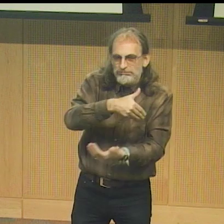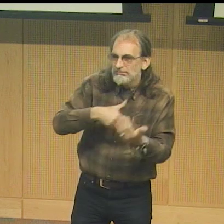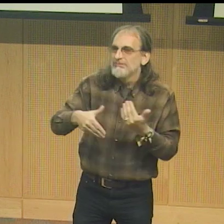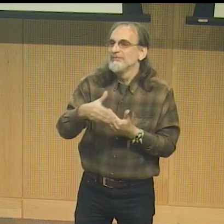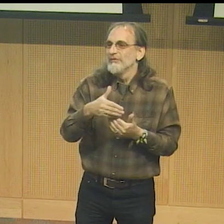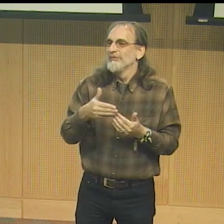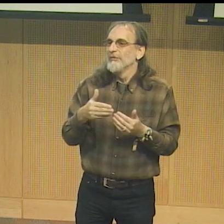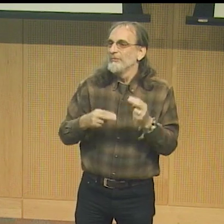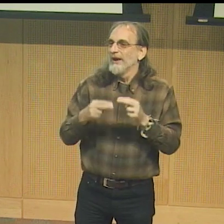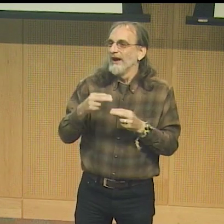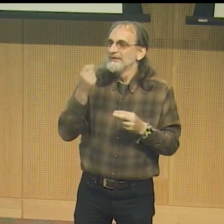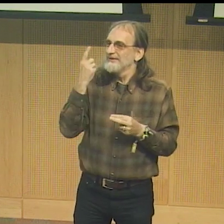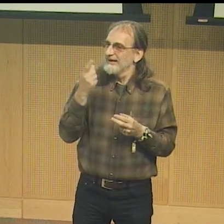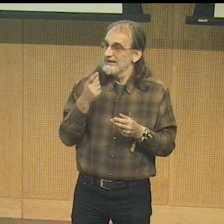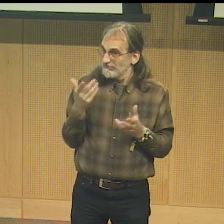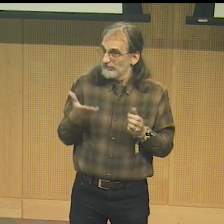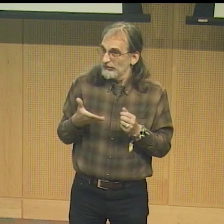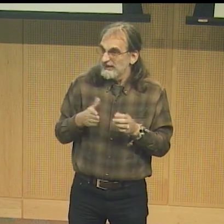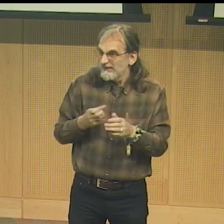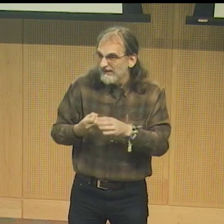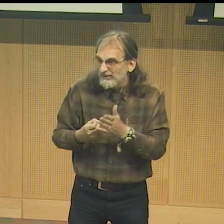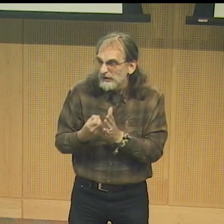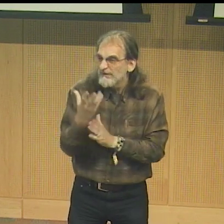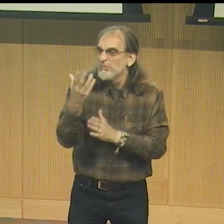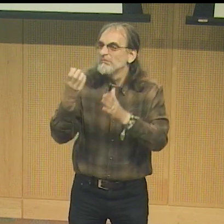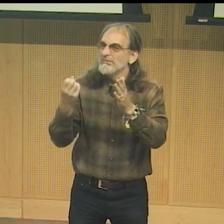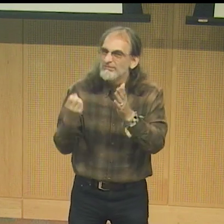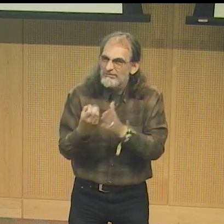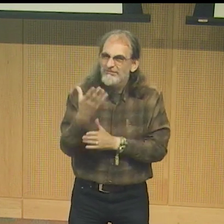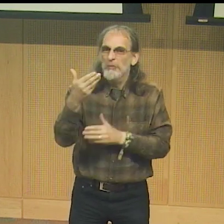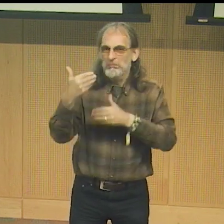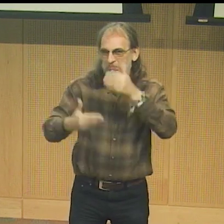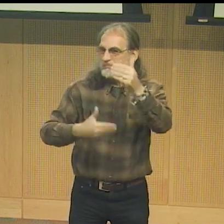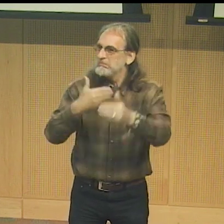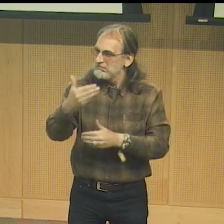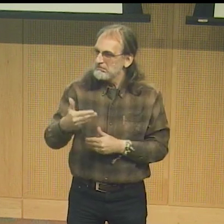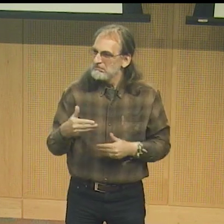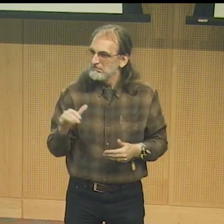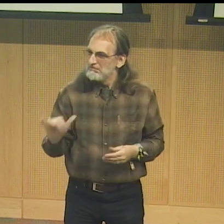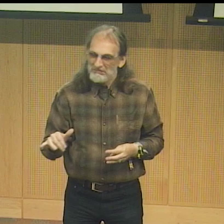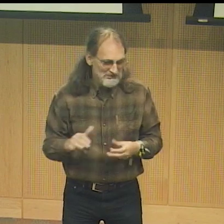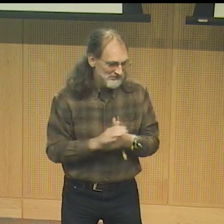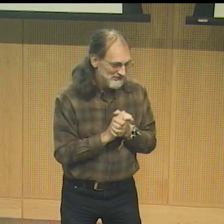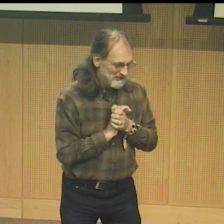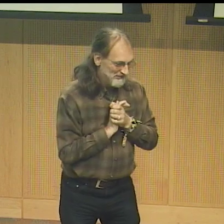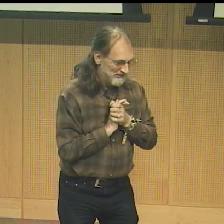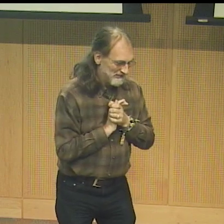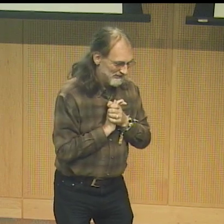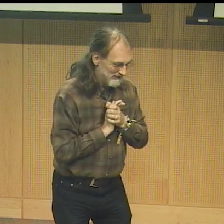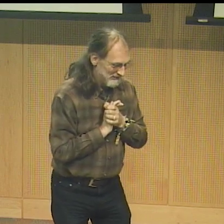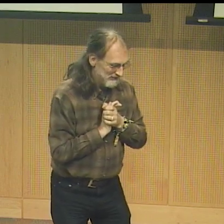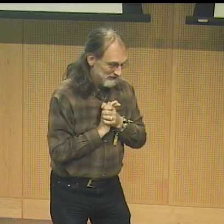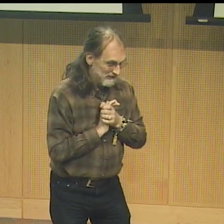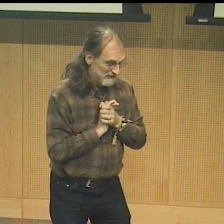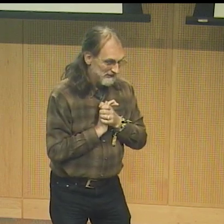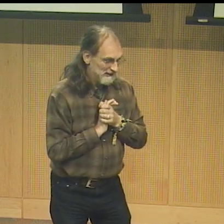And if we can come together to build a shared understanding and community growth and unity from that, I suppose that's how it will go.